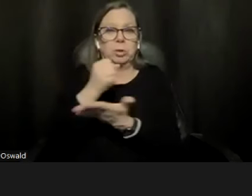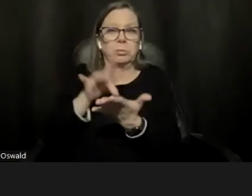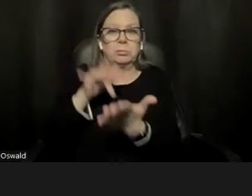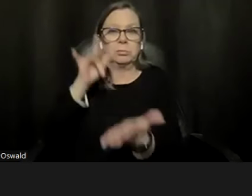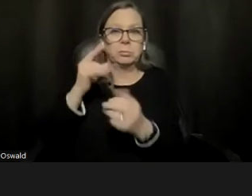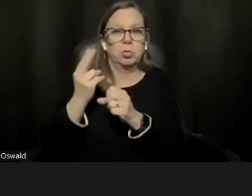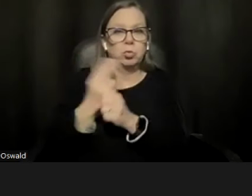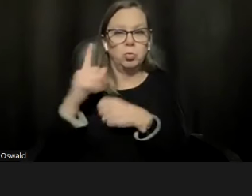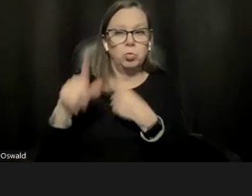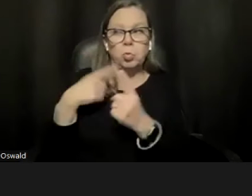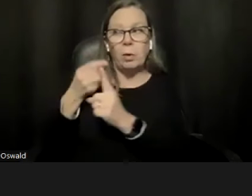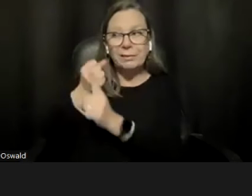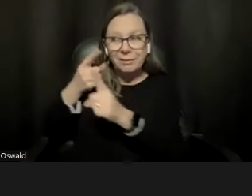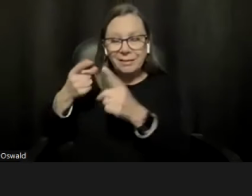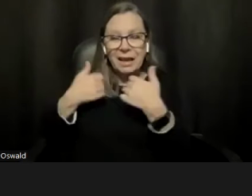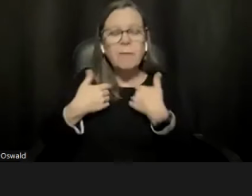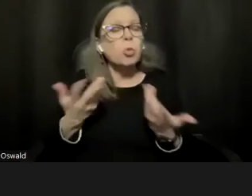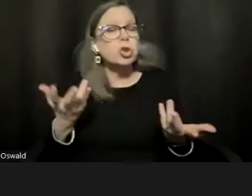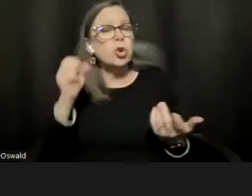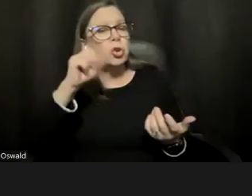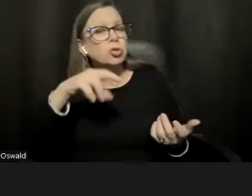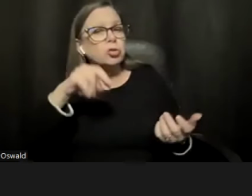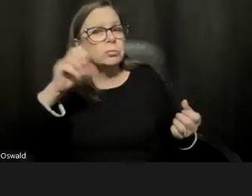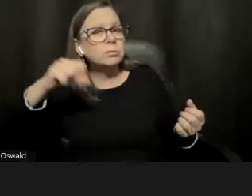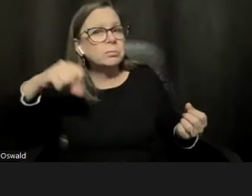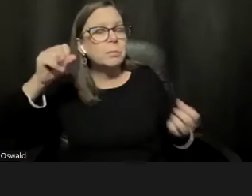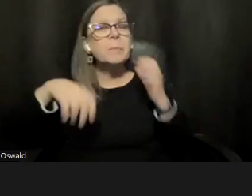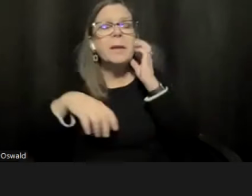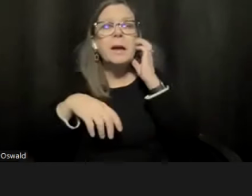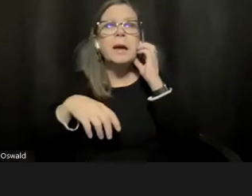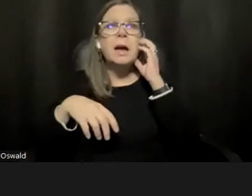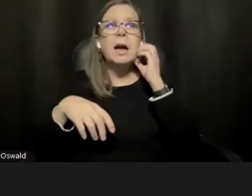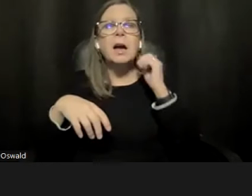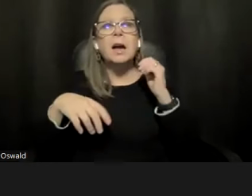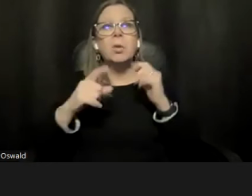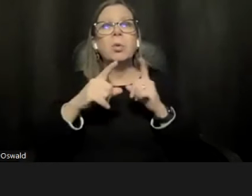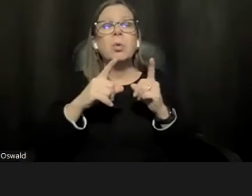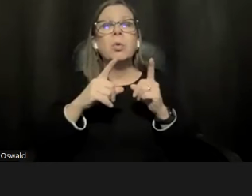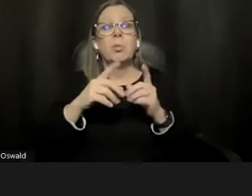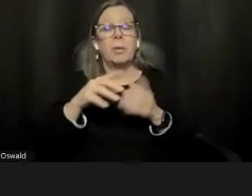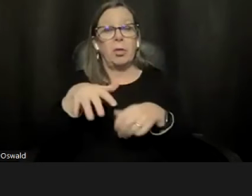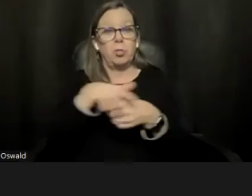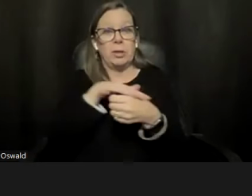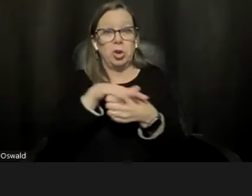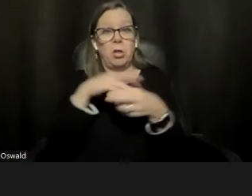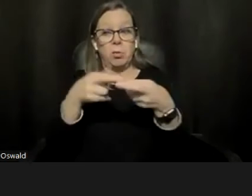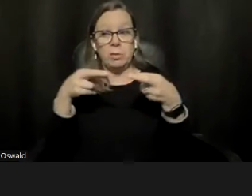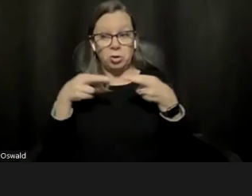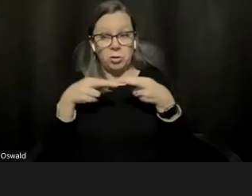Sure, yeah. A big piece of that, the regional aspect, we really want to be sure that the collaboration